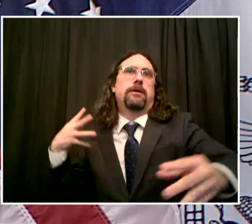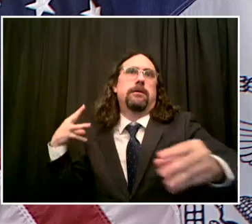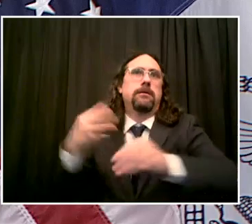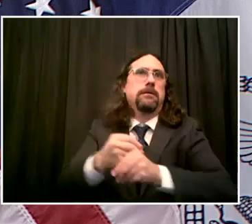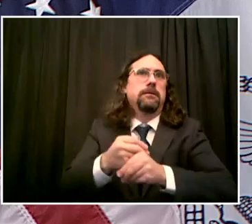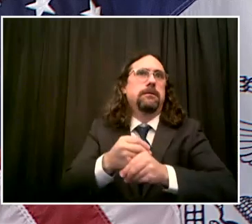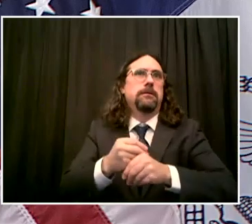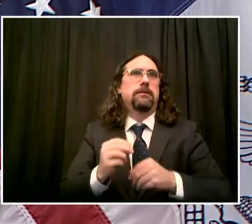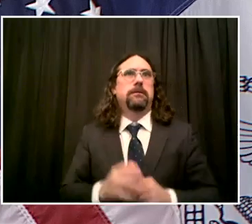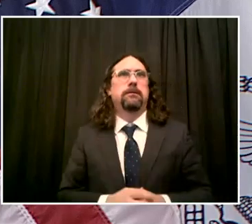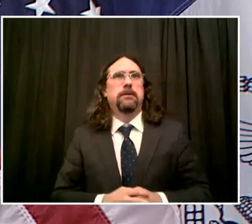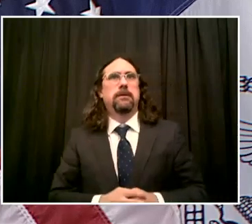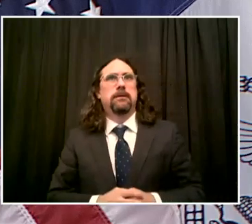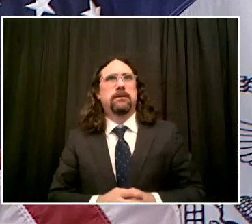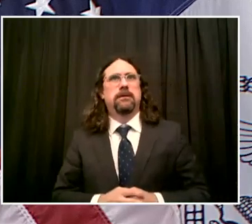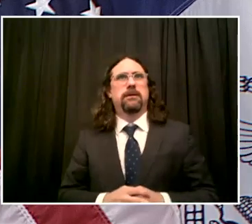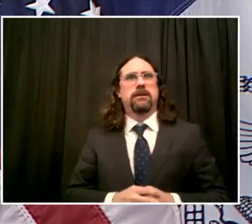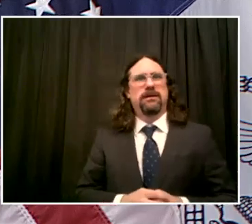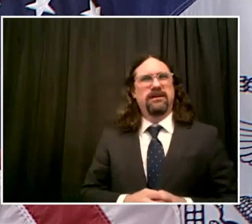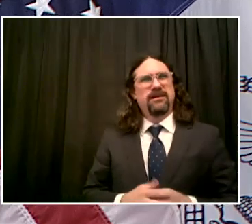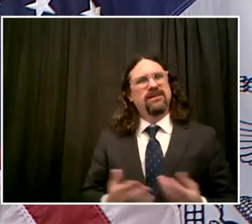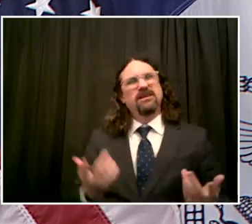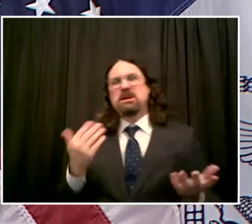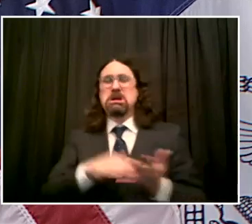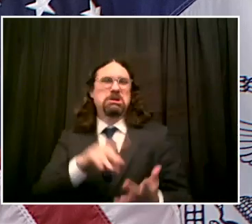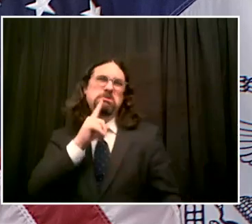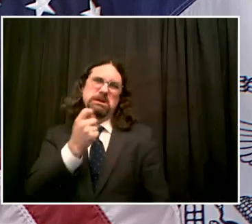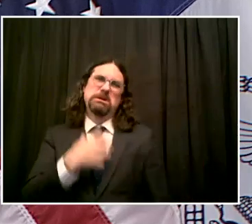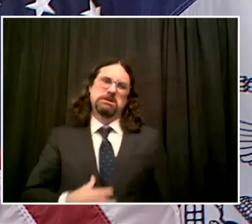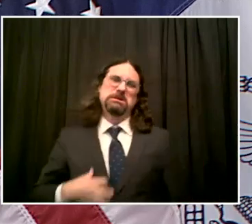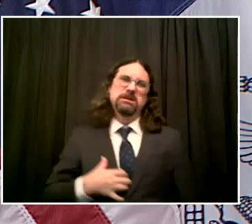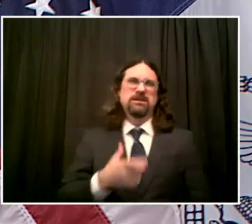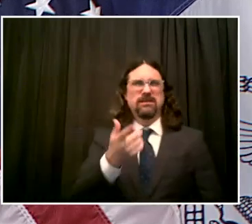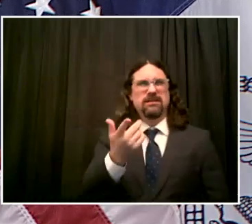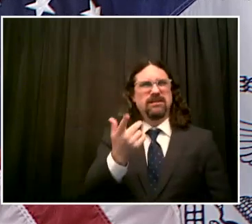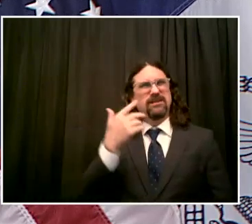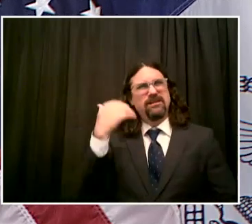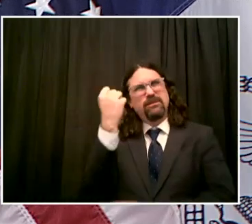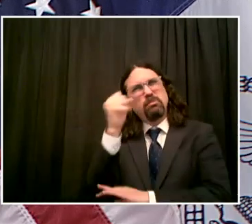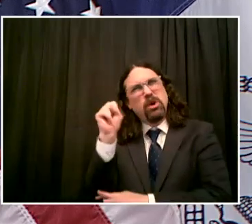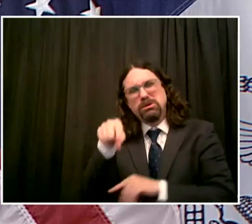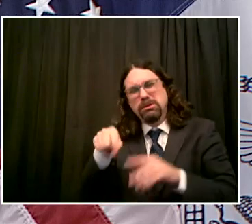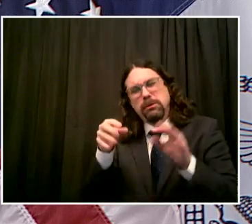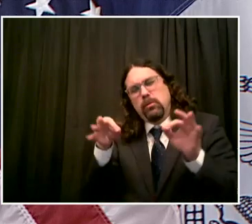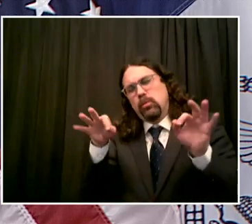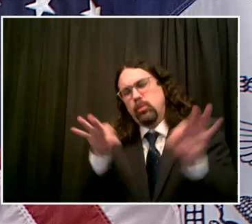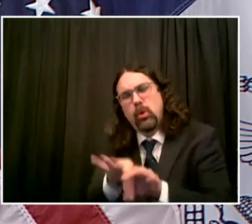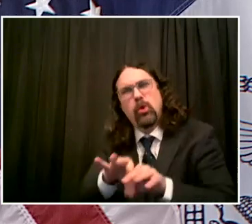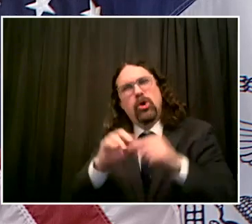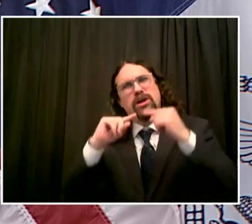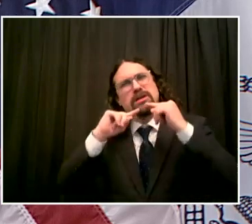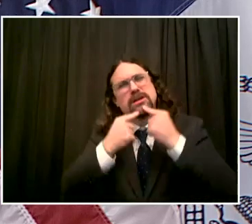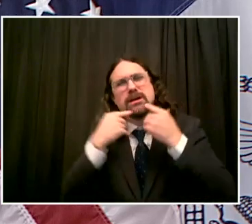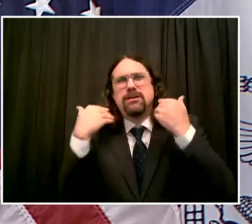PEOPLE ARE OUTSIDE THE BARS AND NOTICED THAT ALL OF AMERICA'S GRAPPLING SIMULTANEOUY SLWIHT A